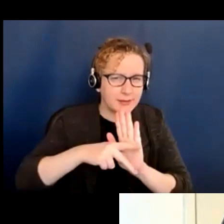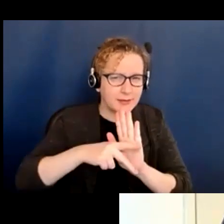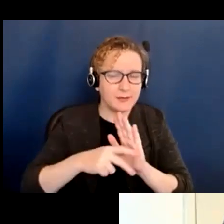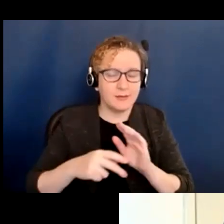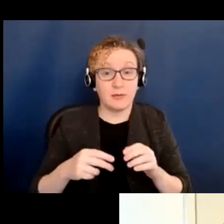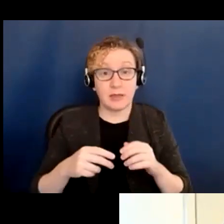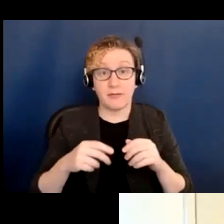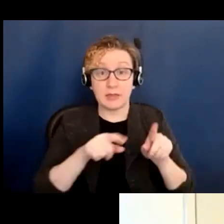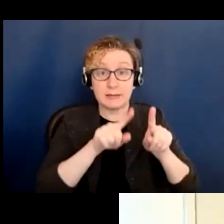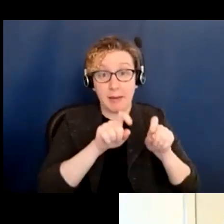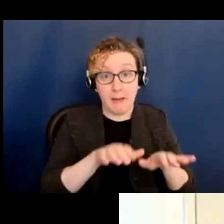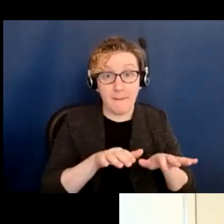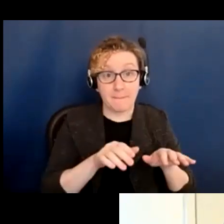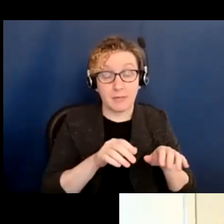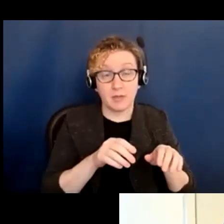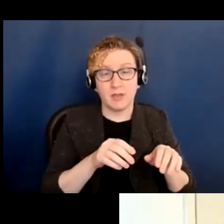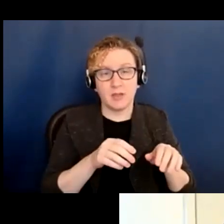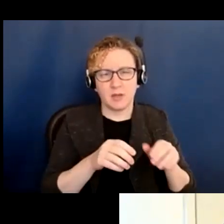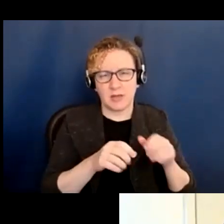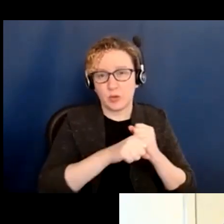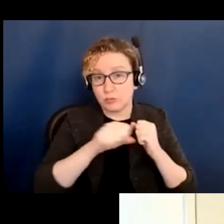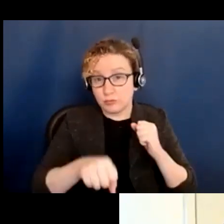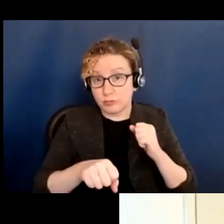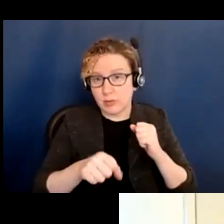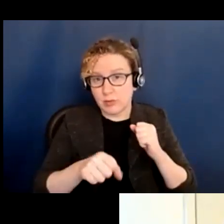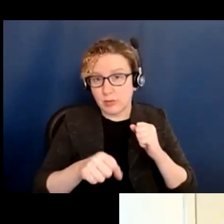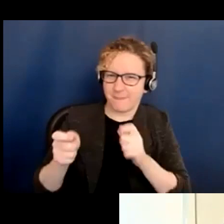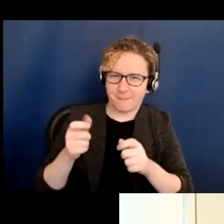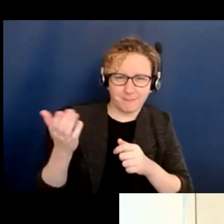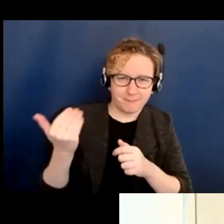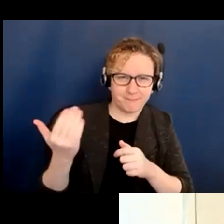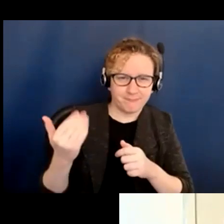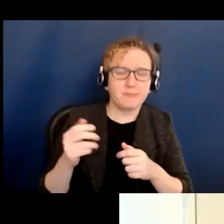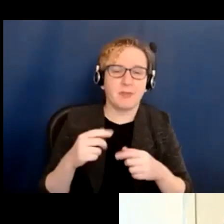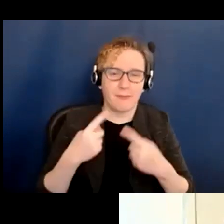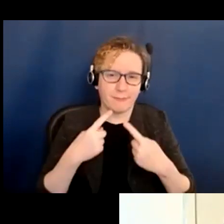When you get the panels, you get the impression that all of these folks started off and built